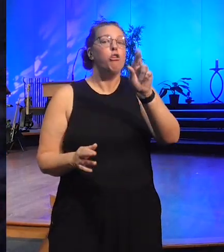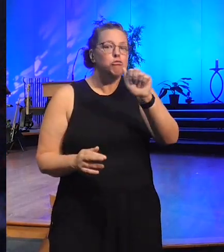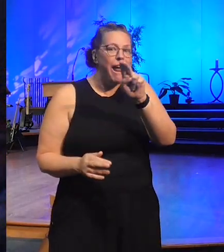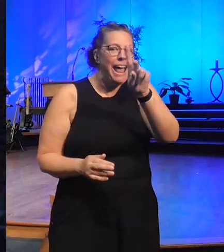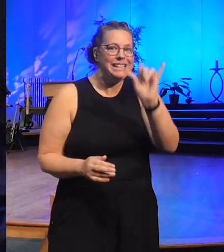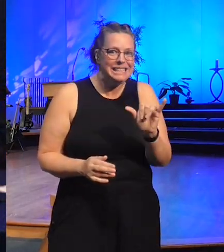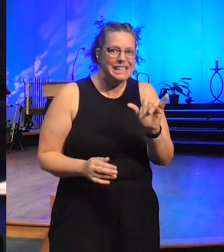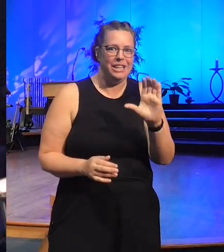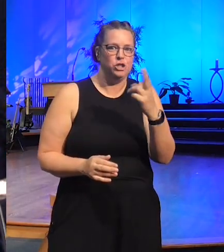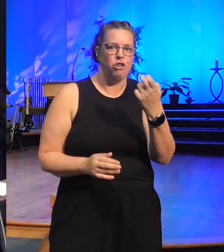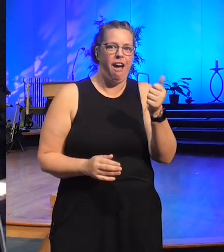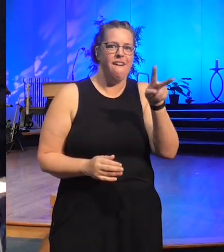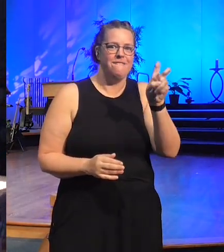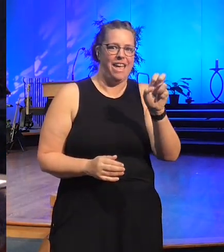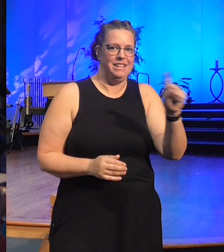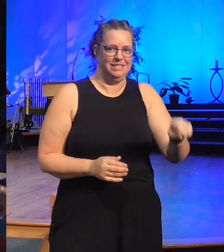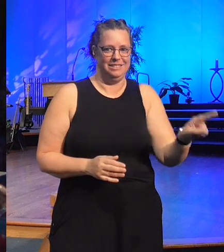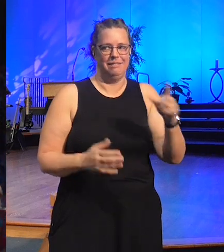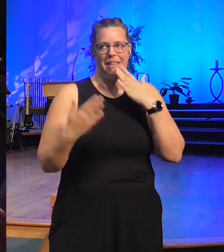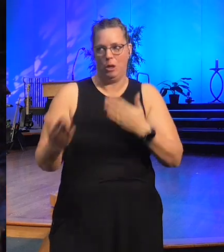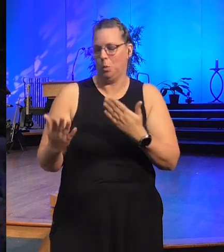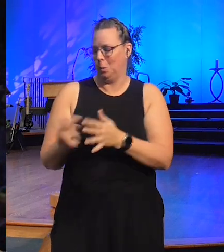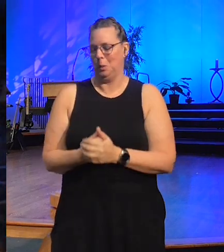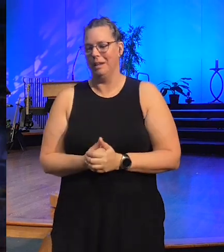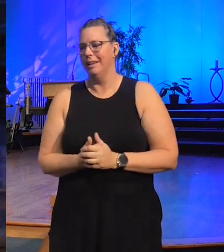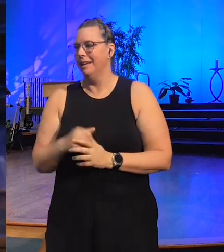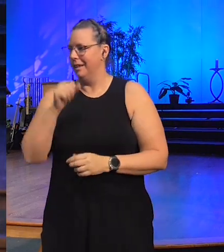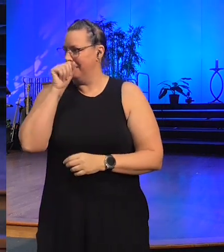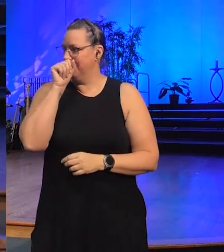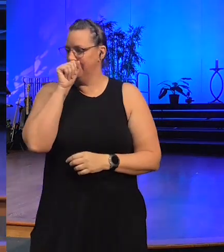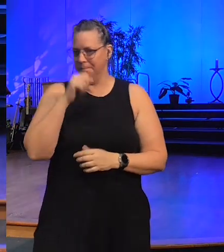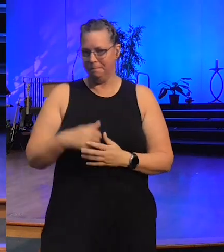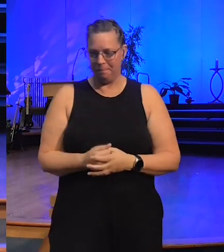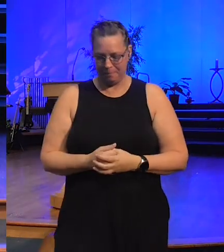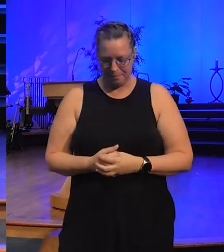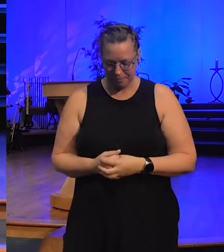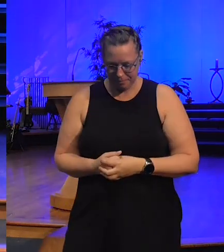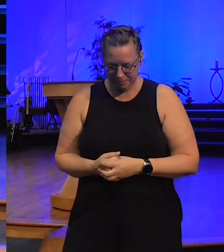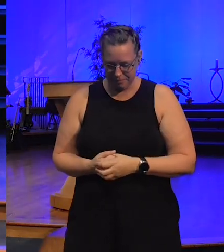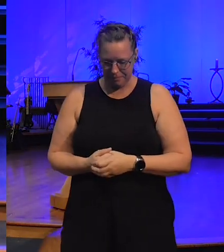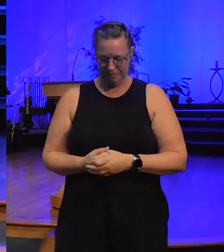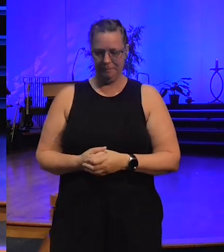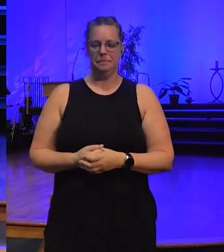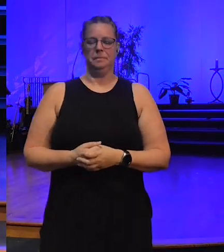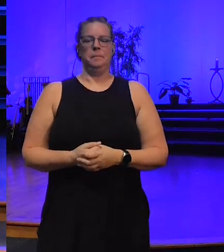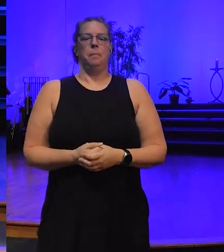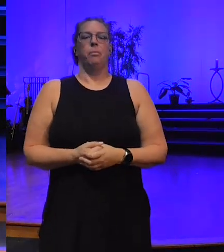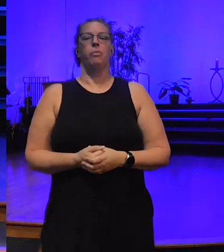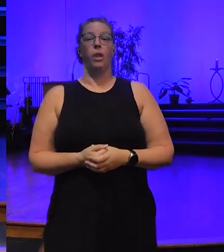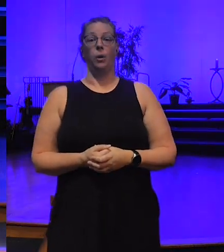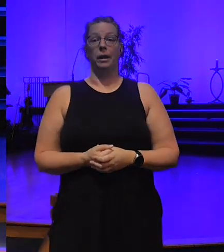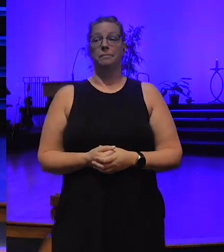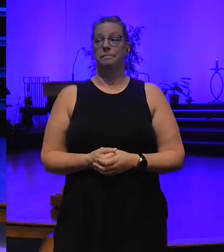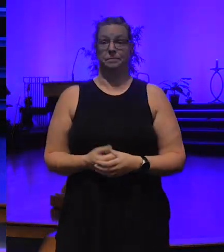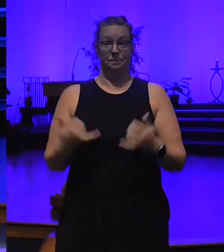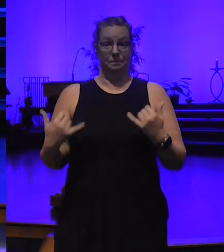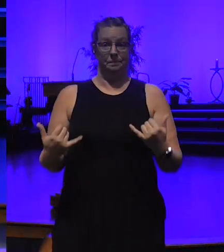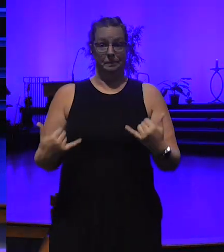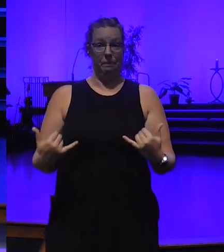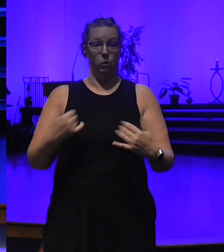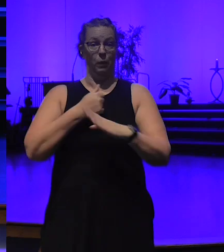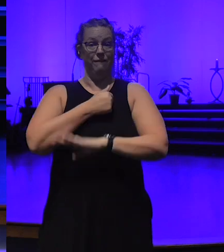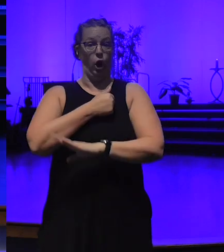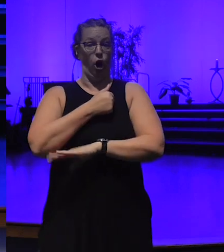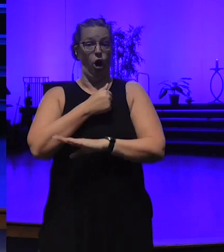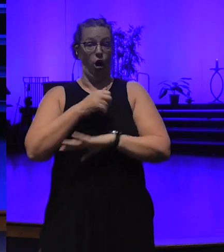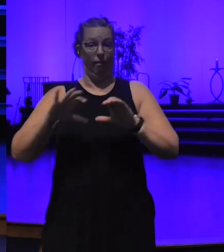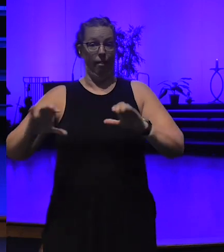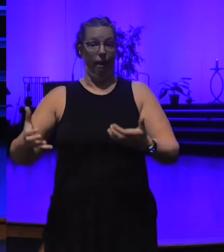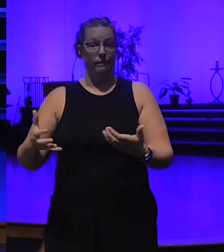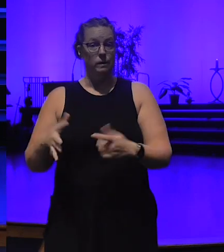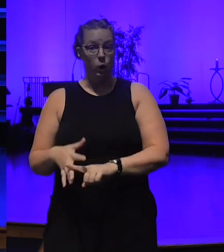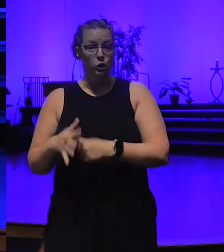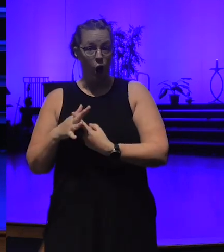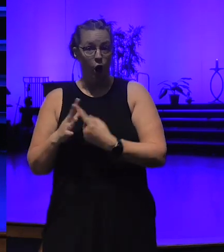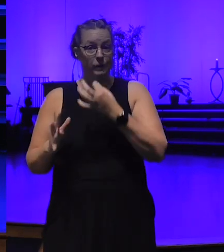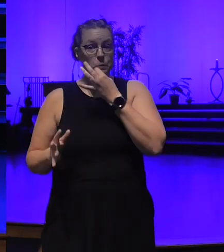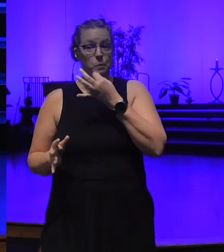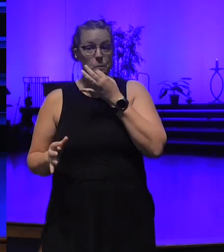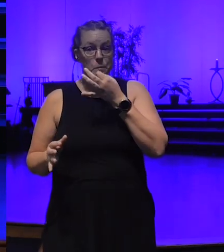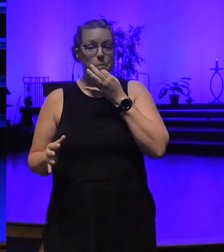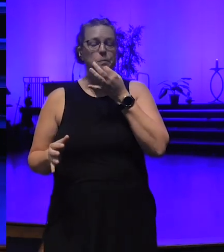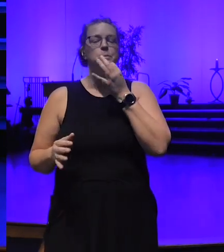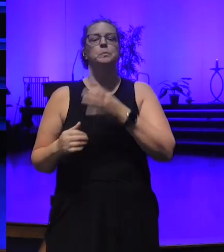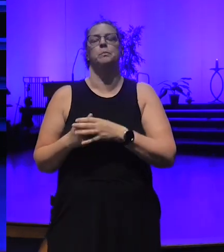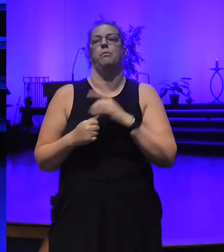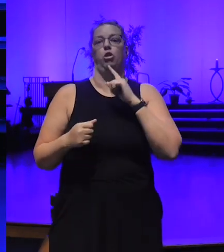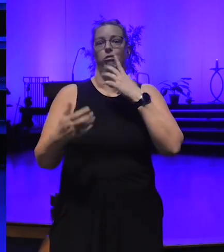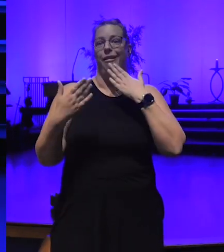everybody uh we have our fall classes coming up uh and so grateful to be uh teaching Beyond limits